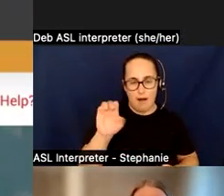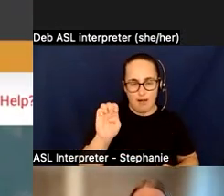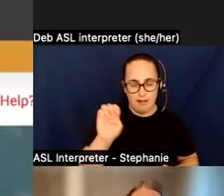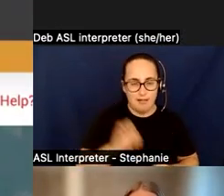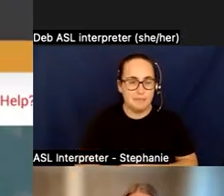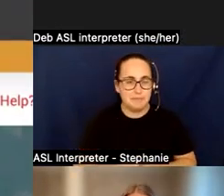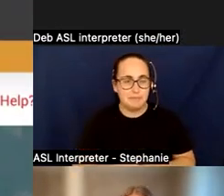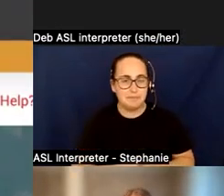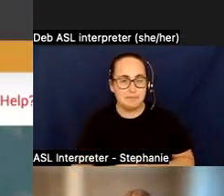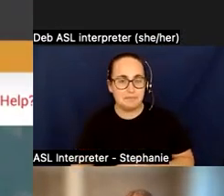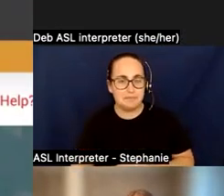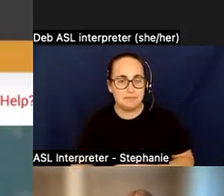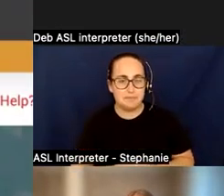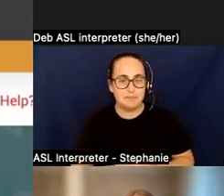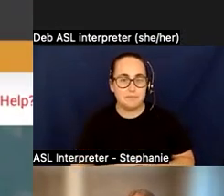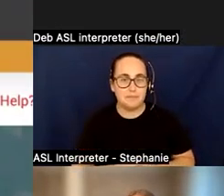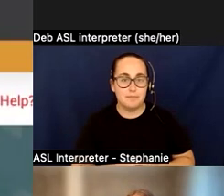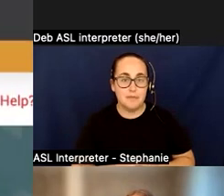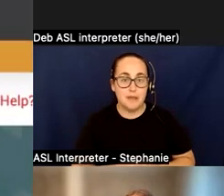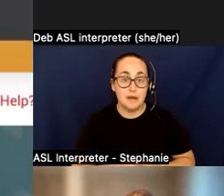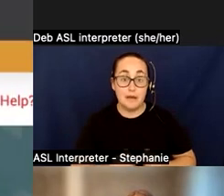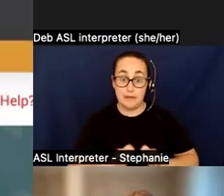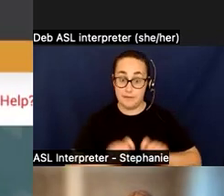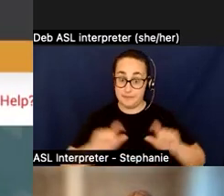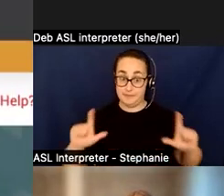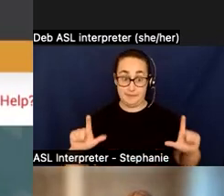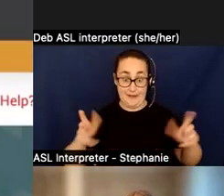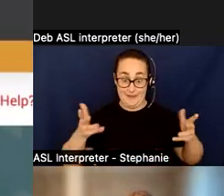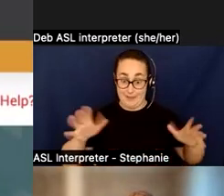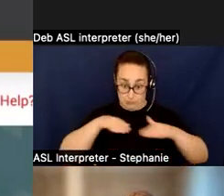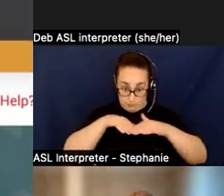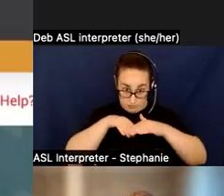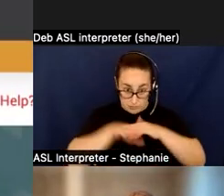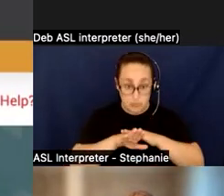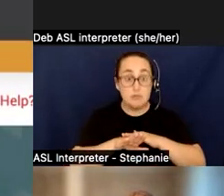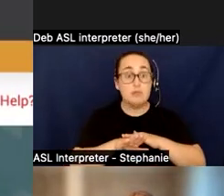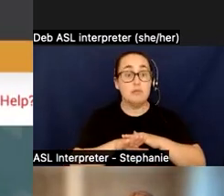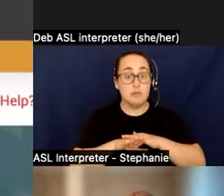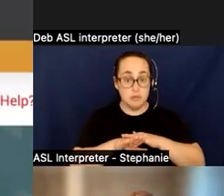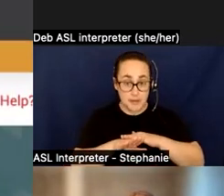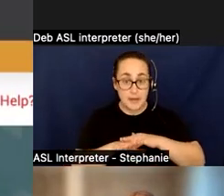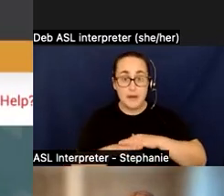So once you've logged in, you can always go up here in the top right hand corner. There will